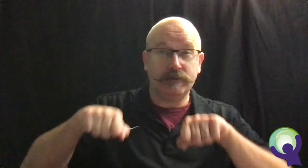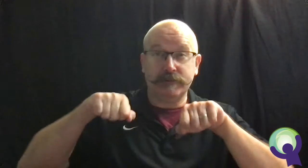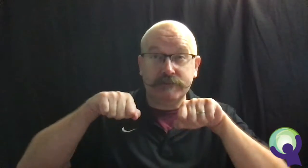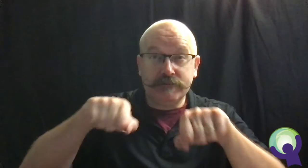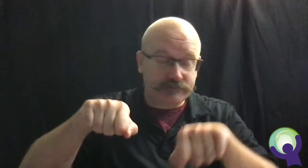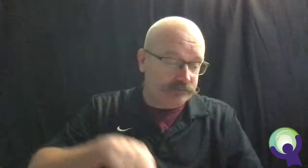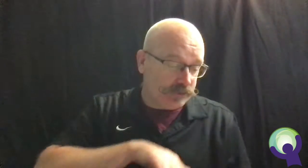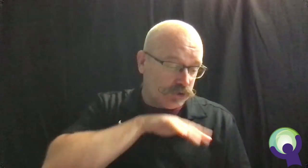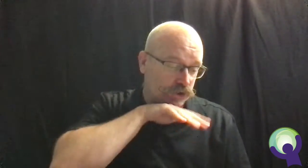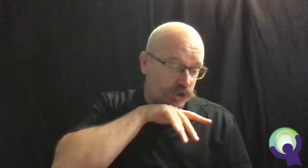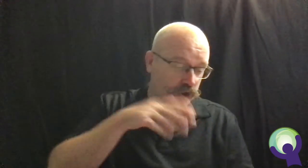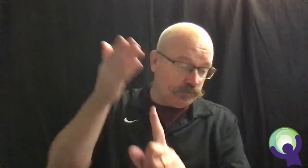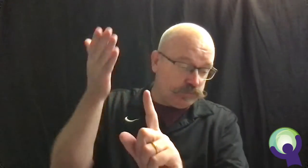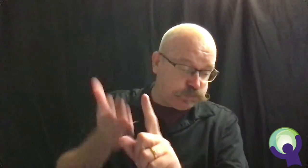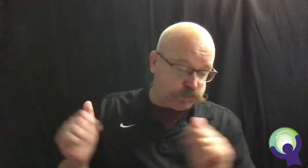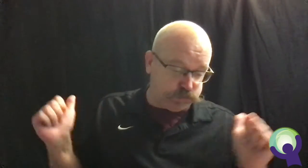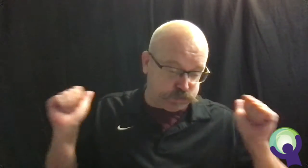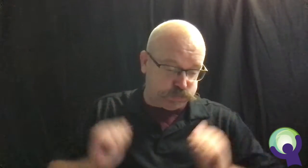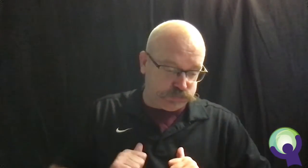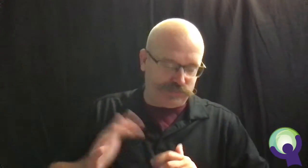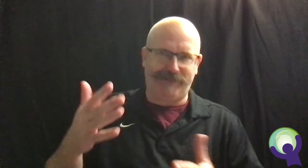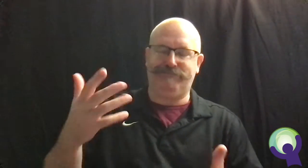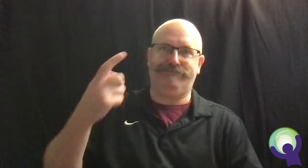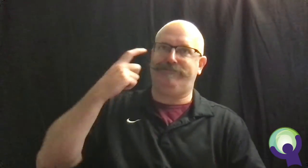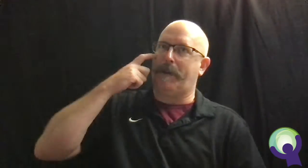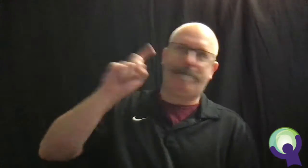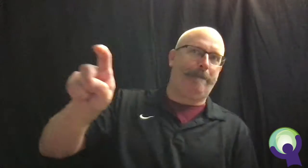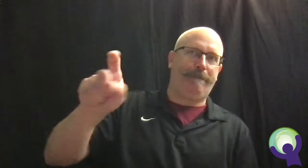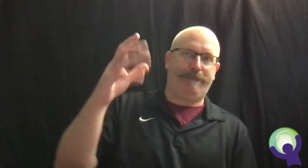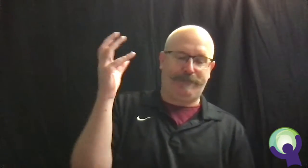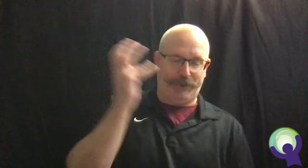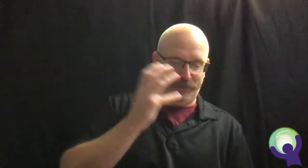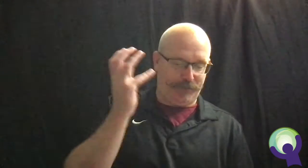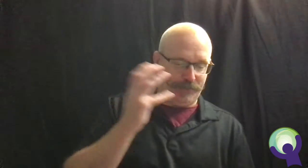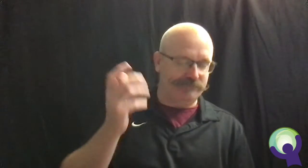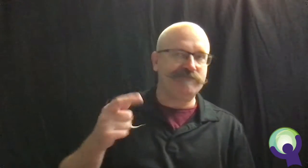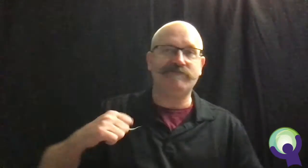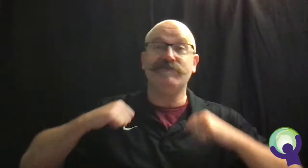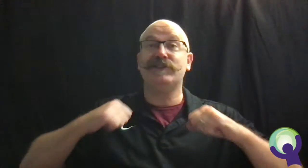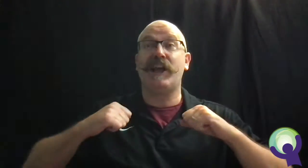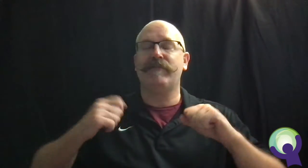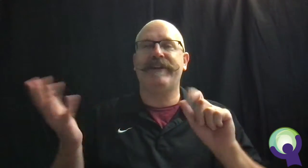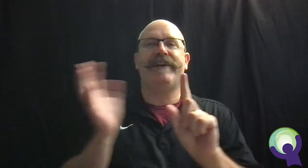The cart, the dirty coat, the lying down were all noticeable.